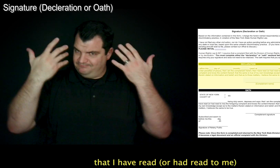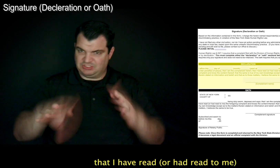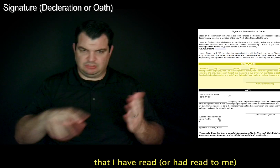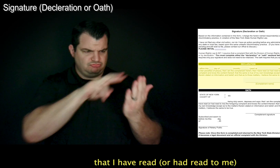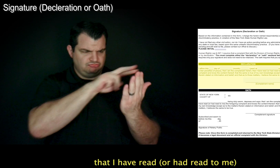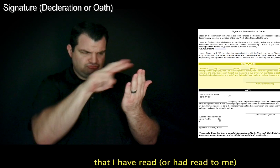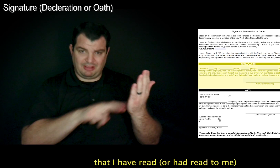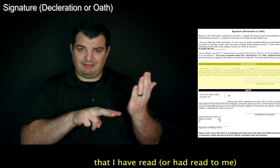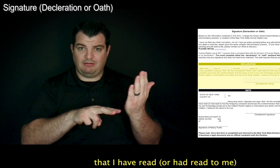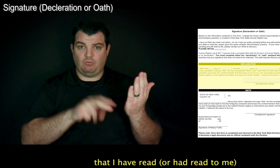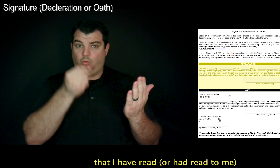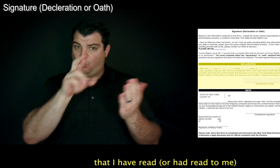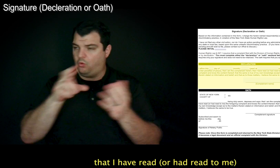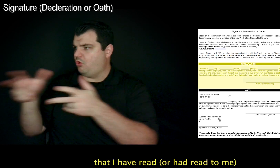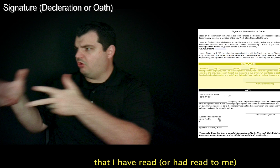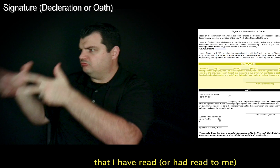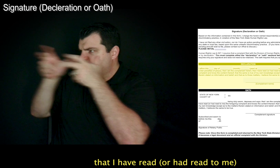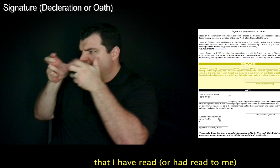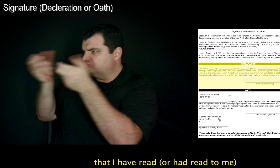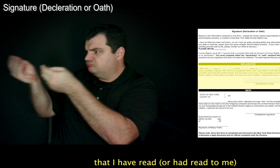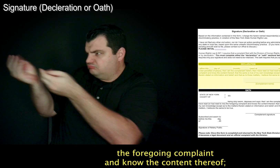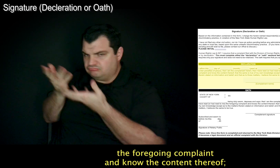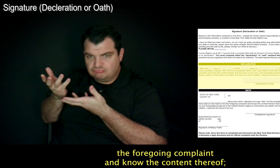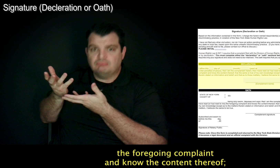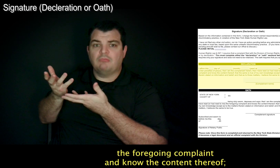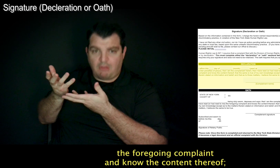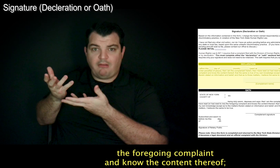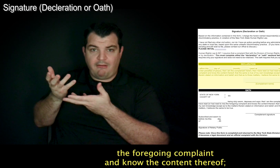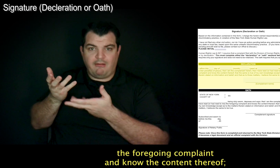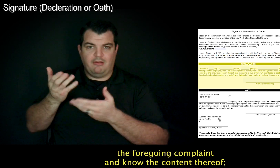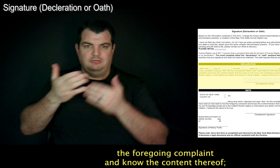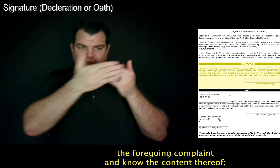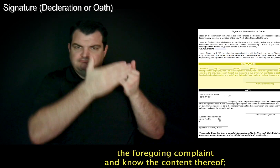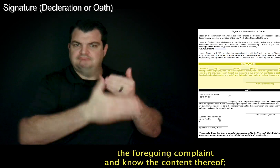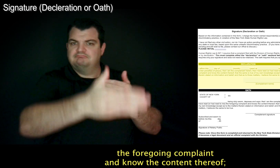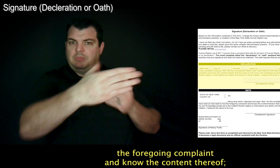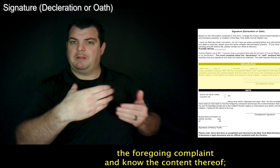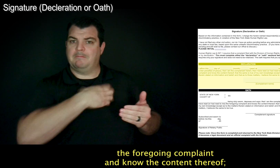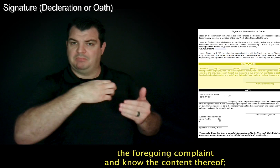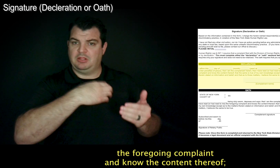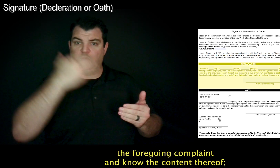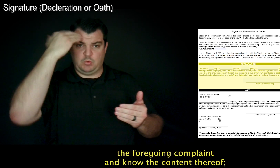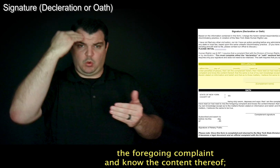that I have read (or had read to me) the foregoing complaint and know the content thereof;